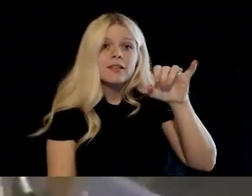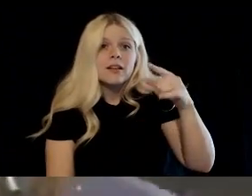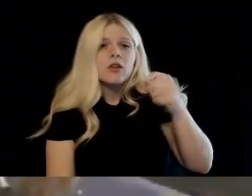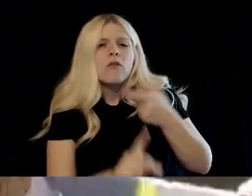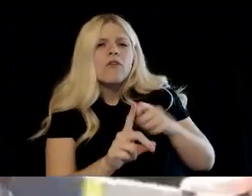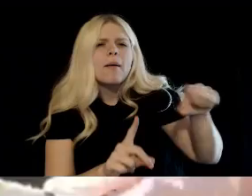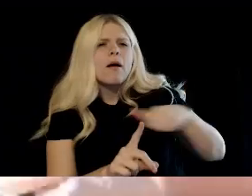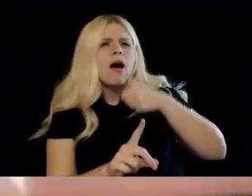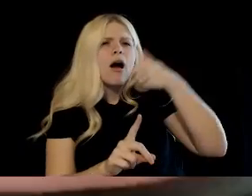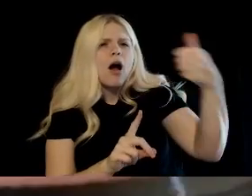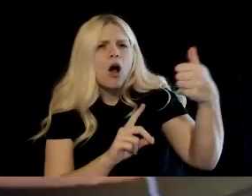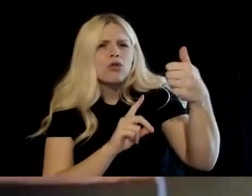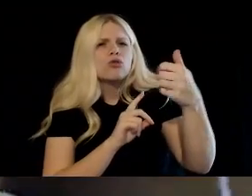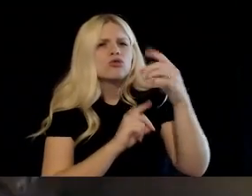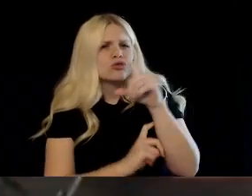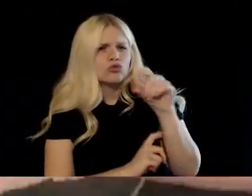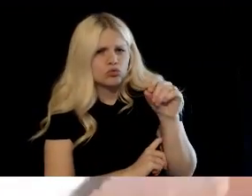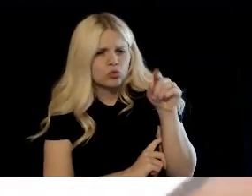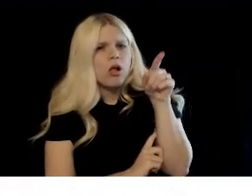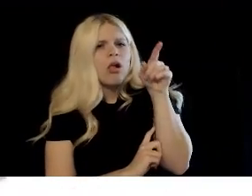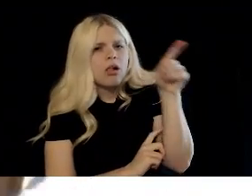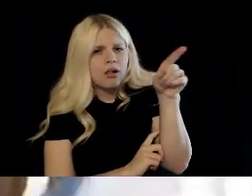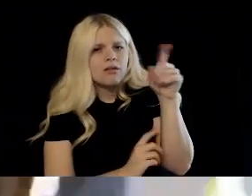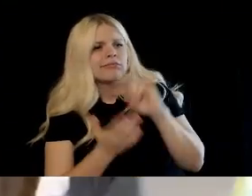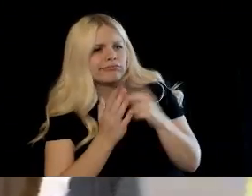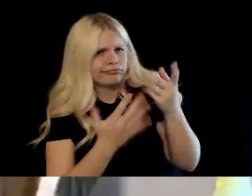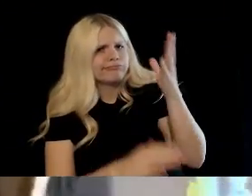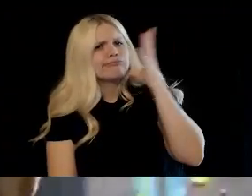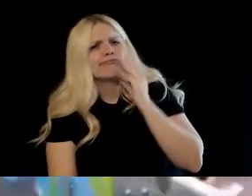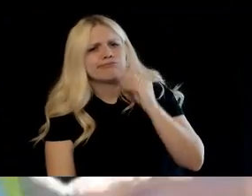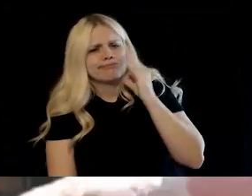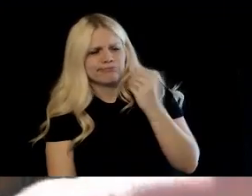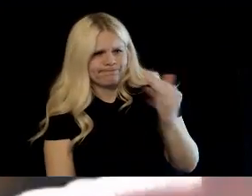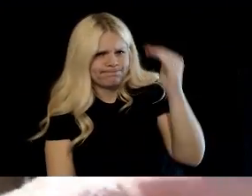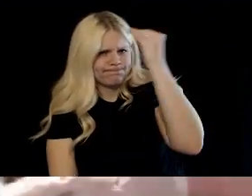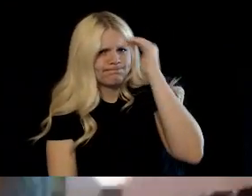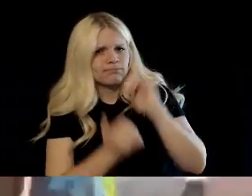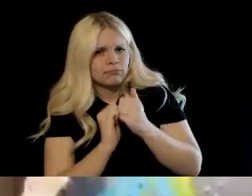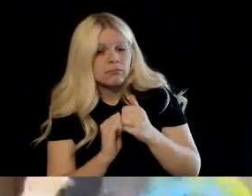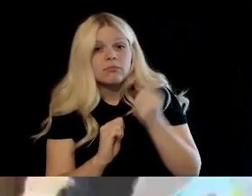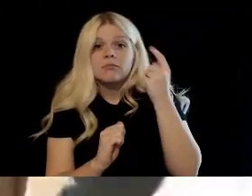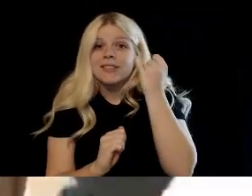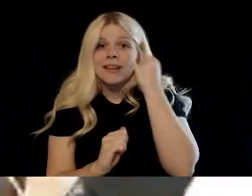to paint. So it took us no time at all. If we were going to paint from scratch, it could anywhere from a couple